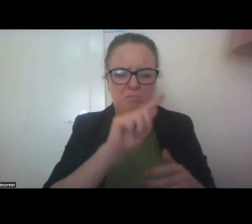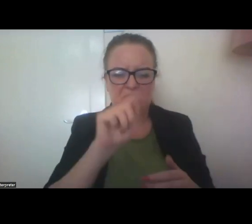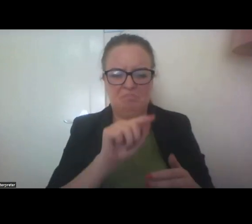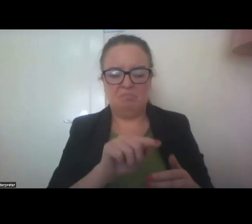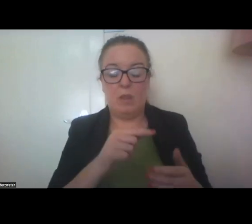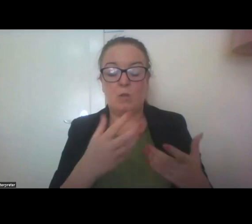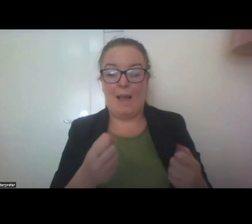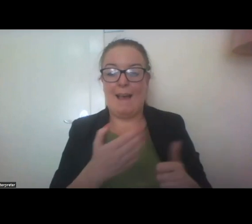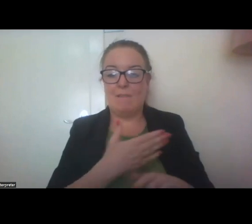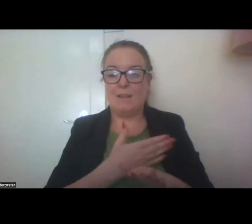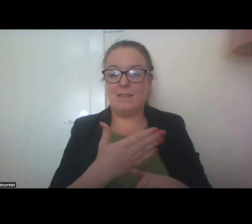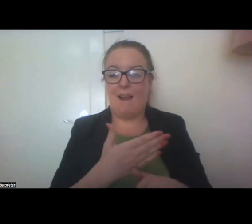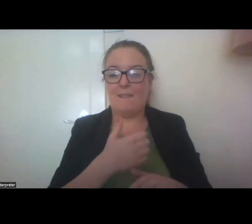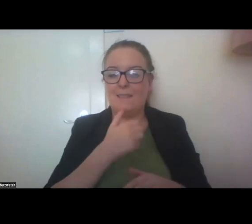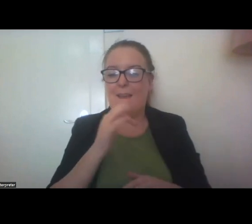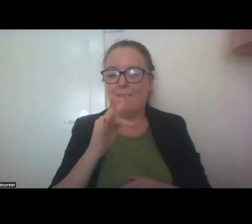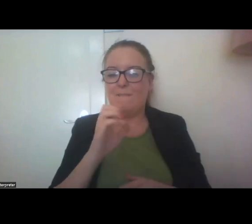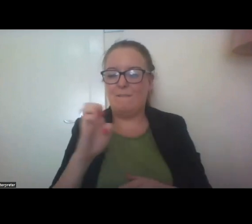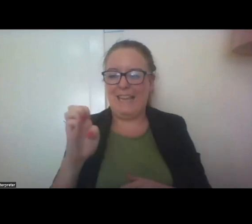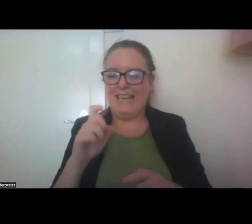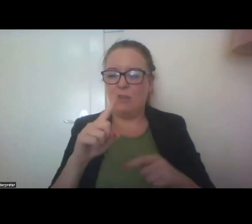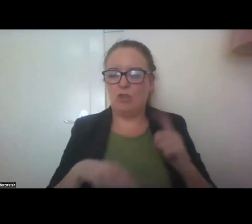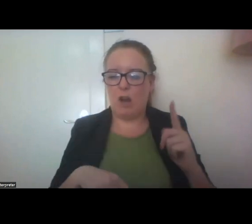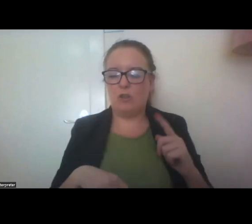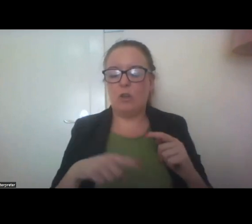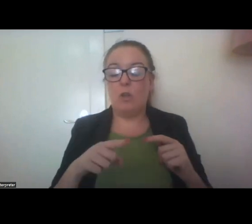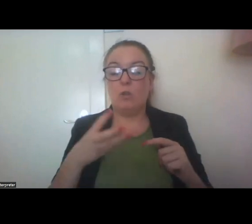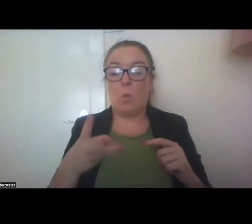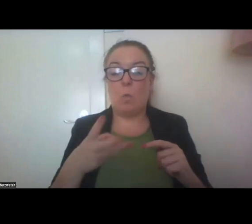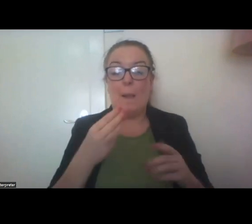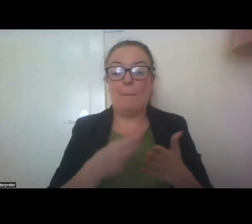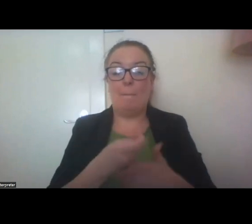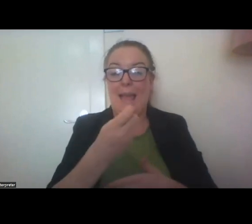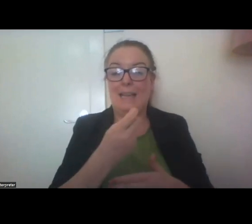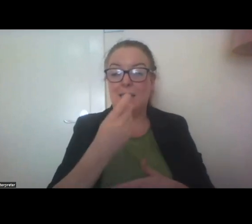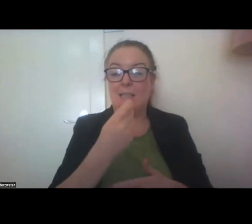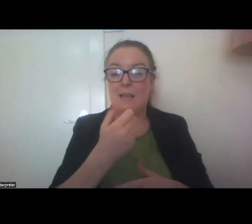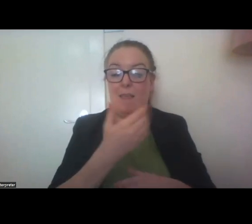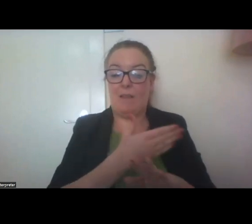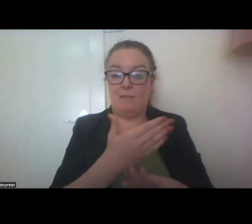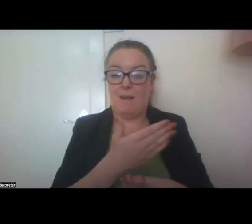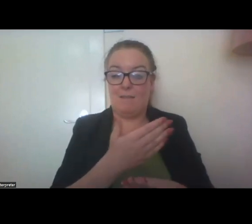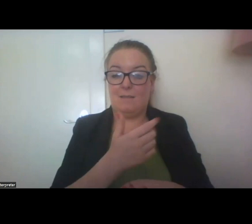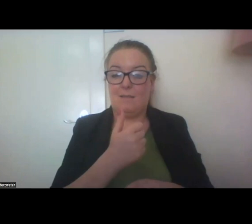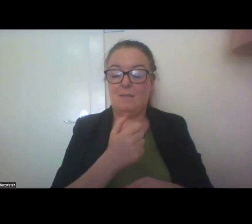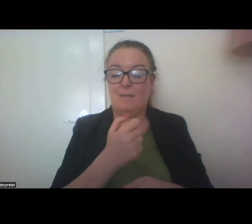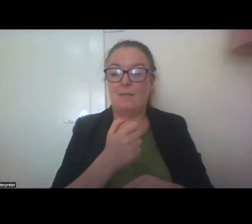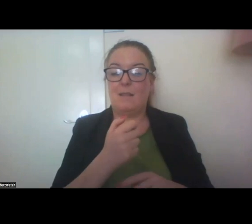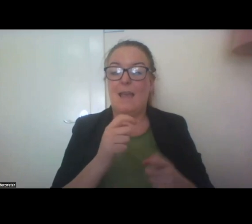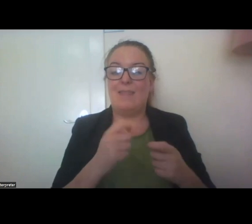but that's always a one-off fee that will be paid at the beginning and then there is a cost for each particular code